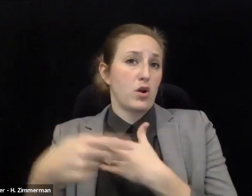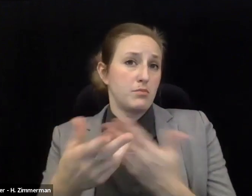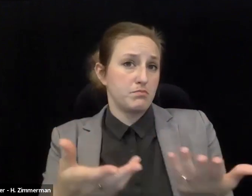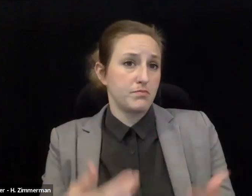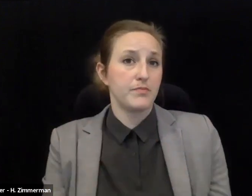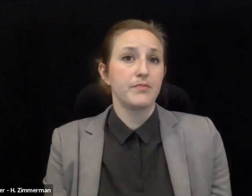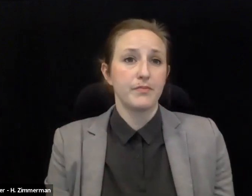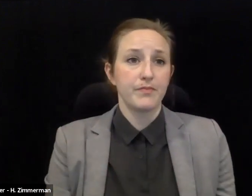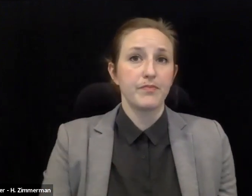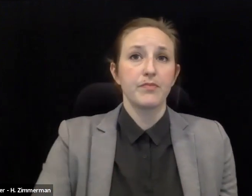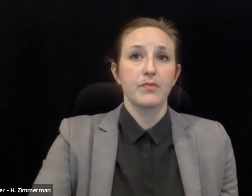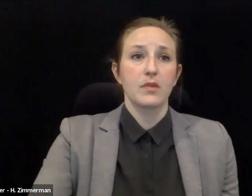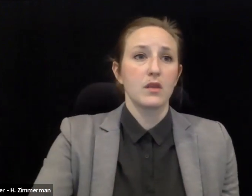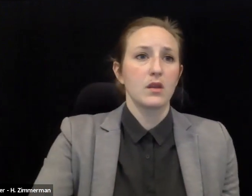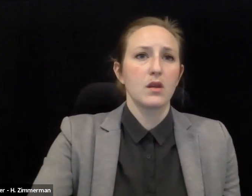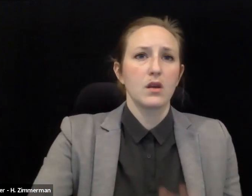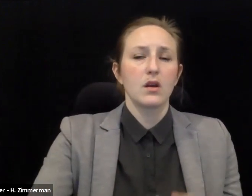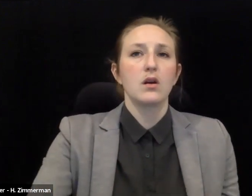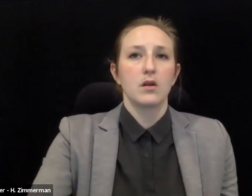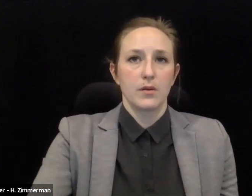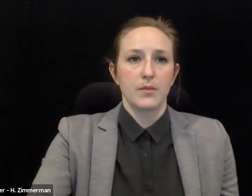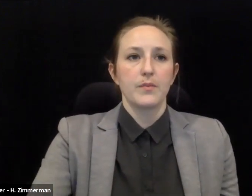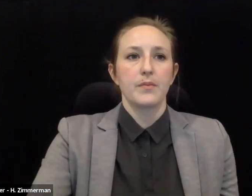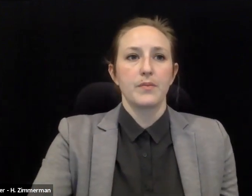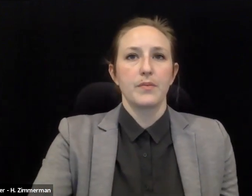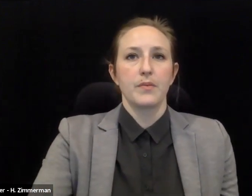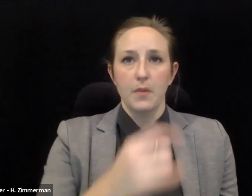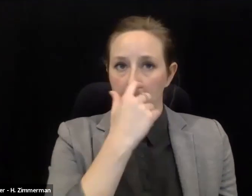Rebecca Berman, American Councils (NSLI-Y): They had the benefit of it having done